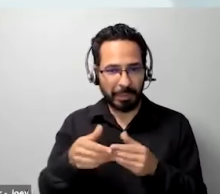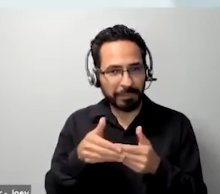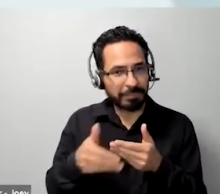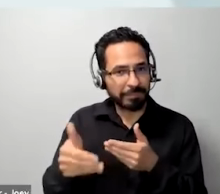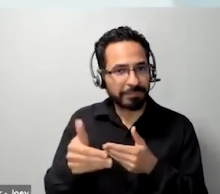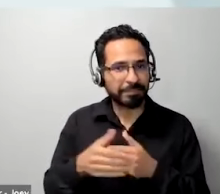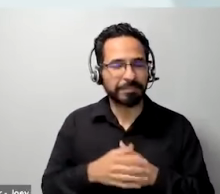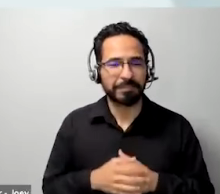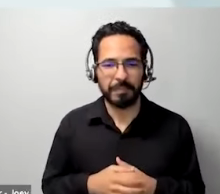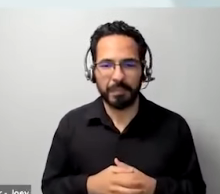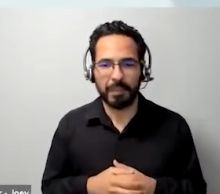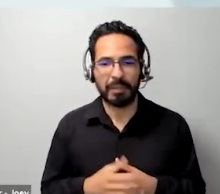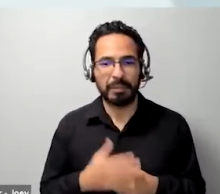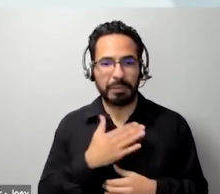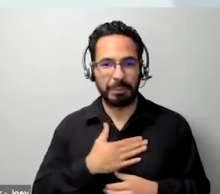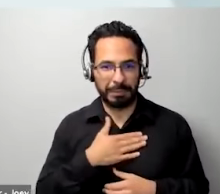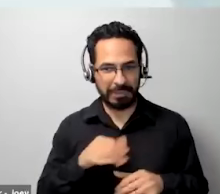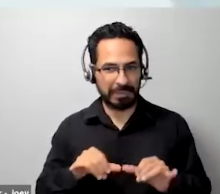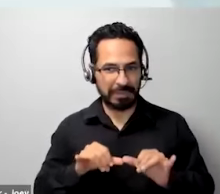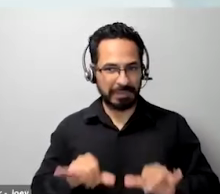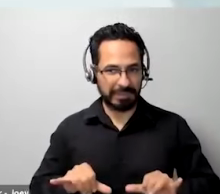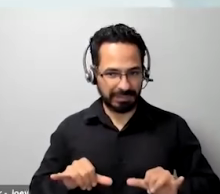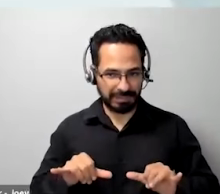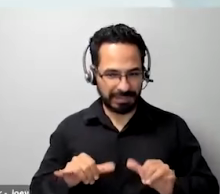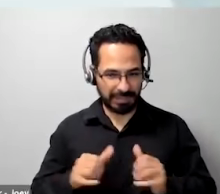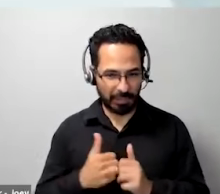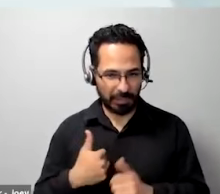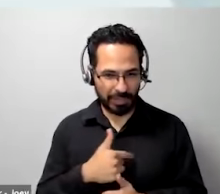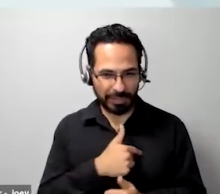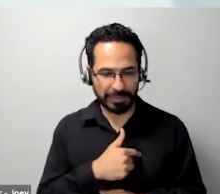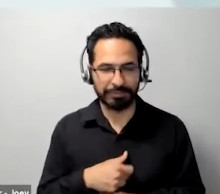So please stay with us for the next session